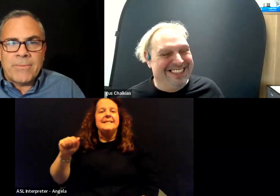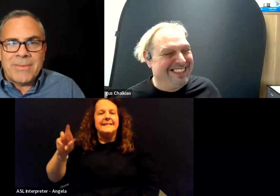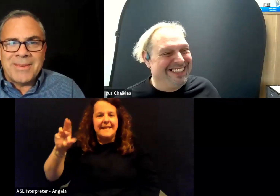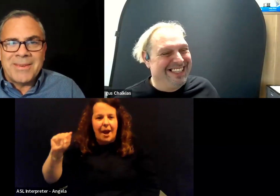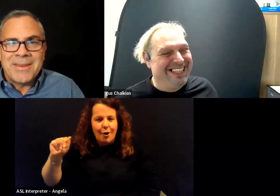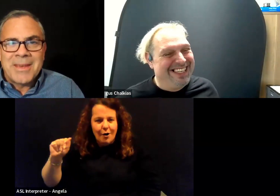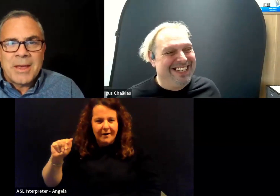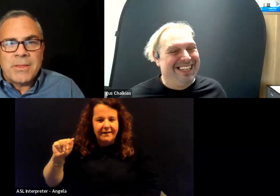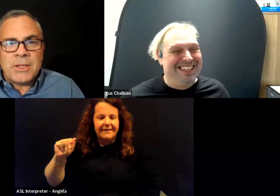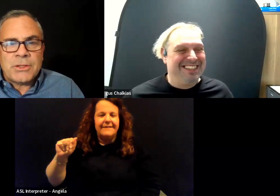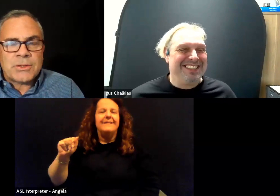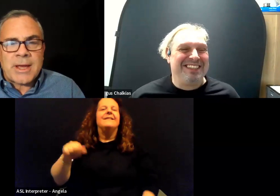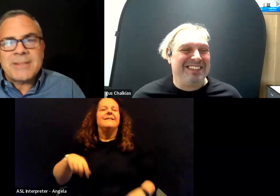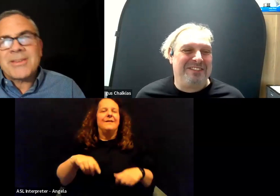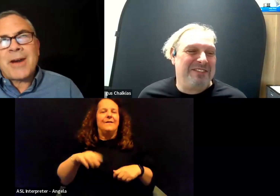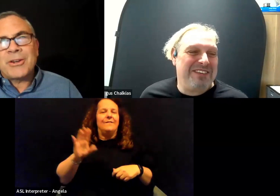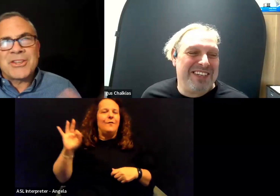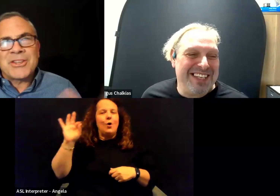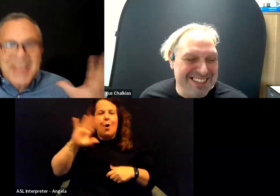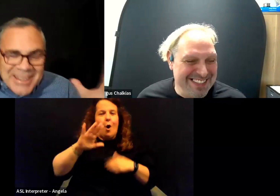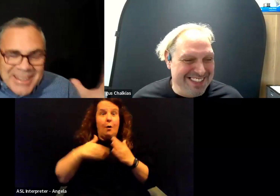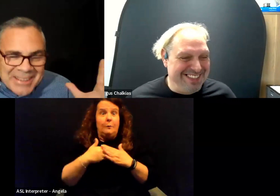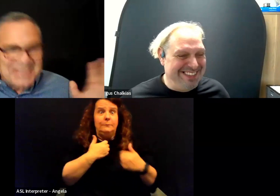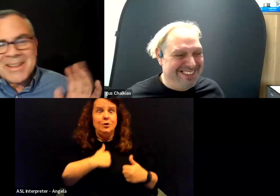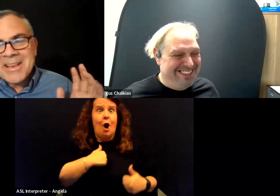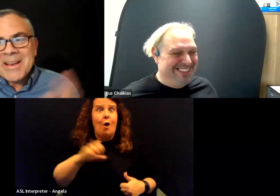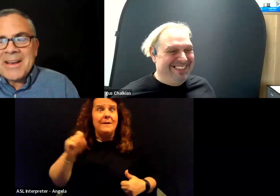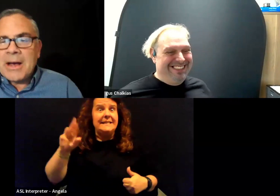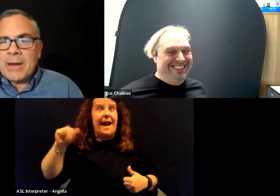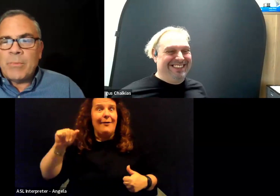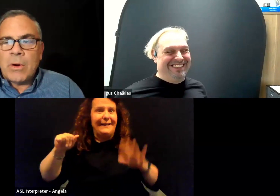And Sara, sorry, all these individuals have